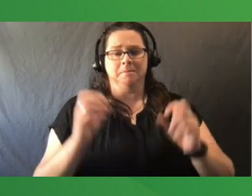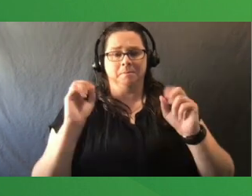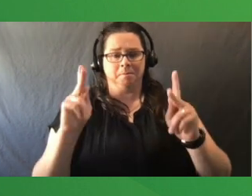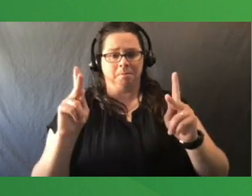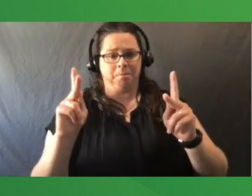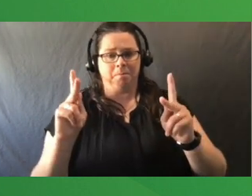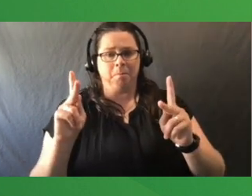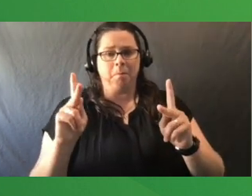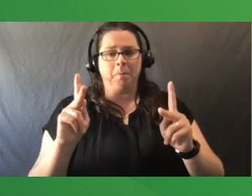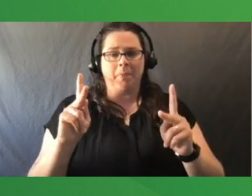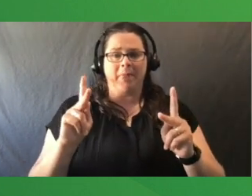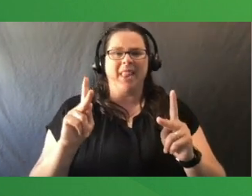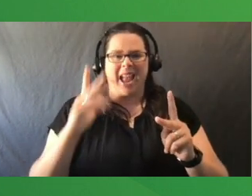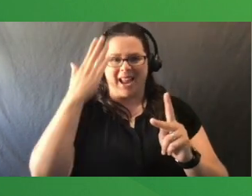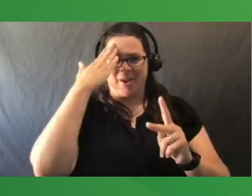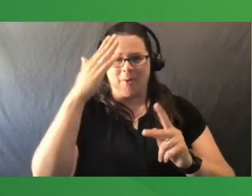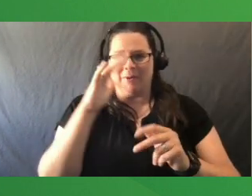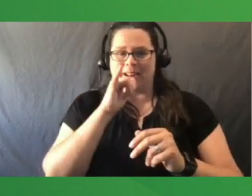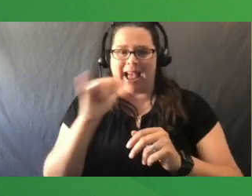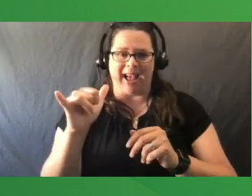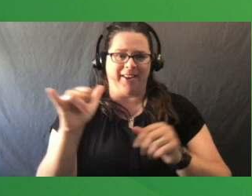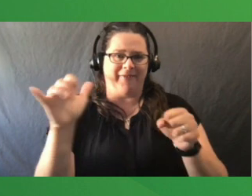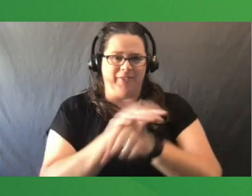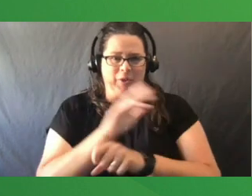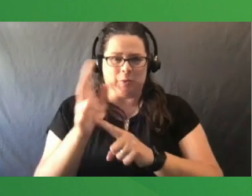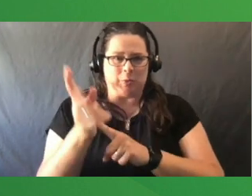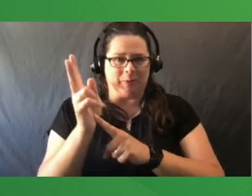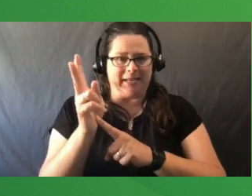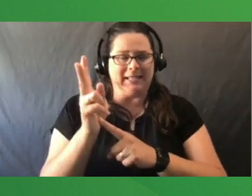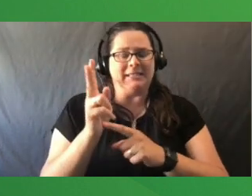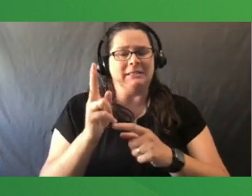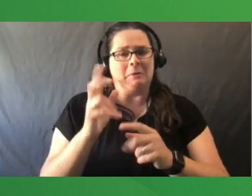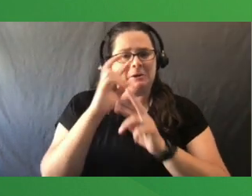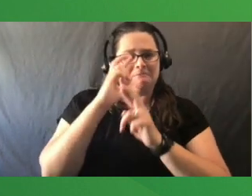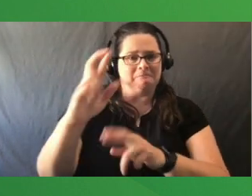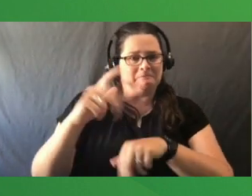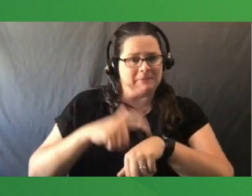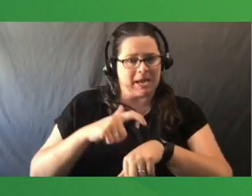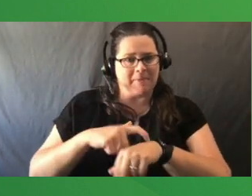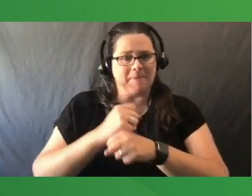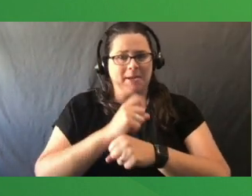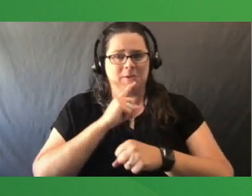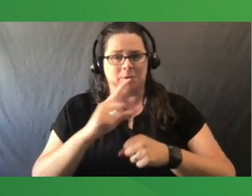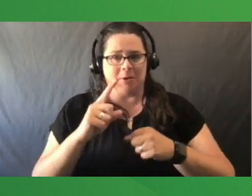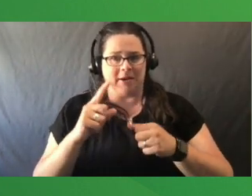I know that wasn't quite two minutes, but I'm just being mindful of the time and I wanna make sure we have time to do everything.